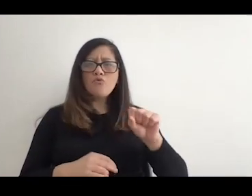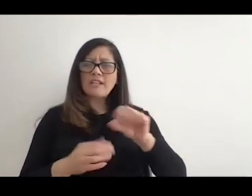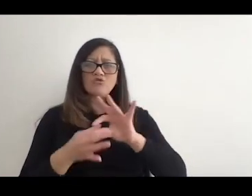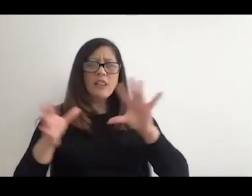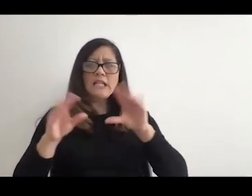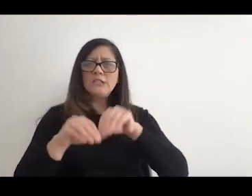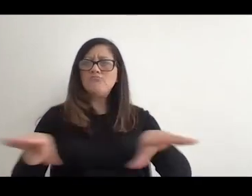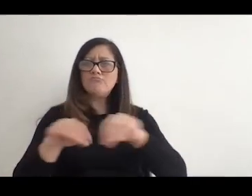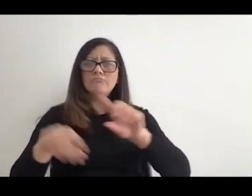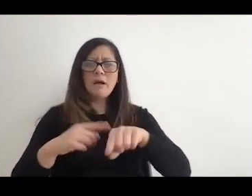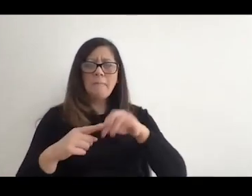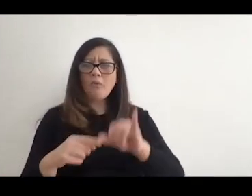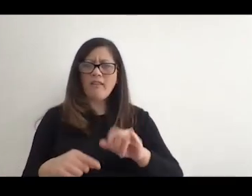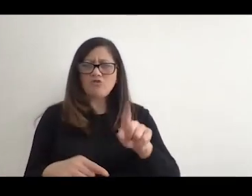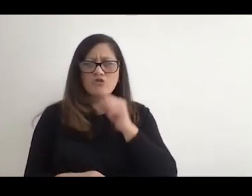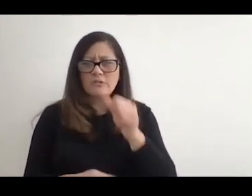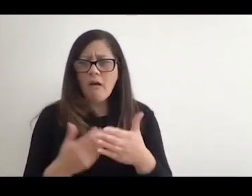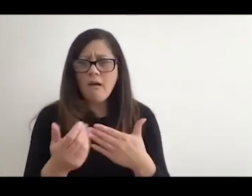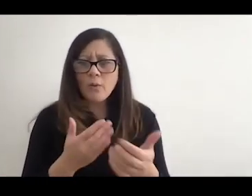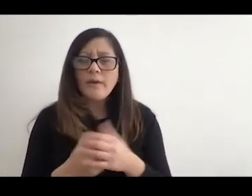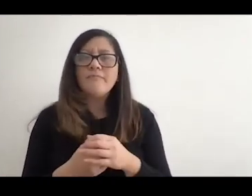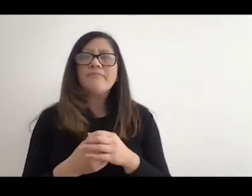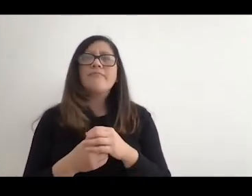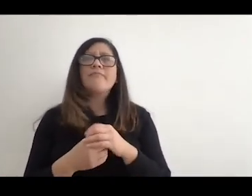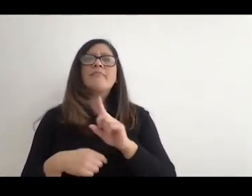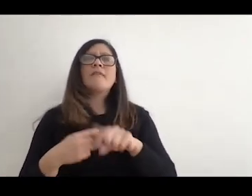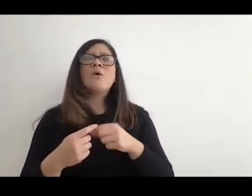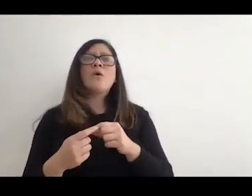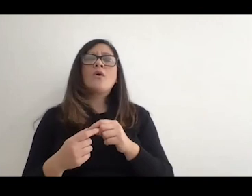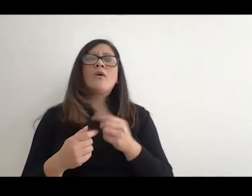And it should not have been. And when you went to the website that night,